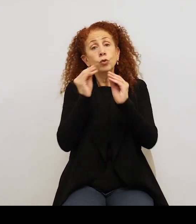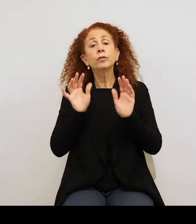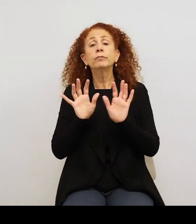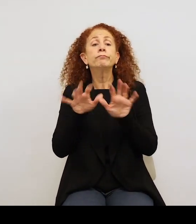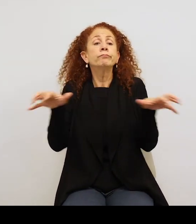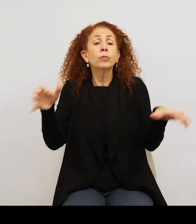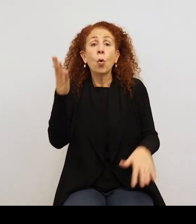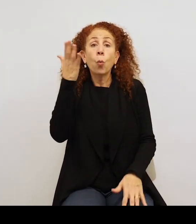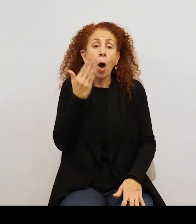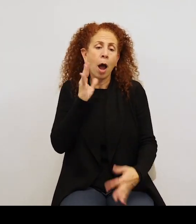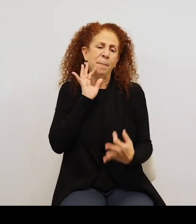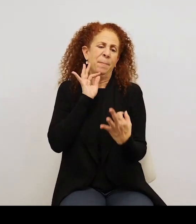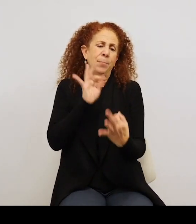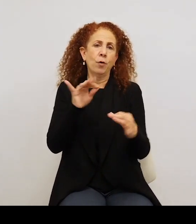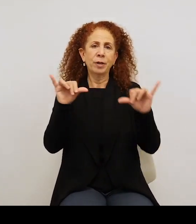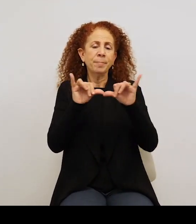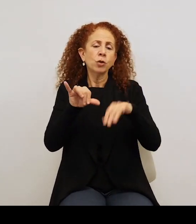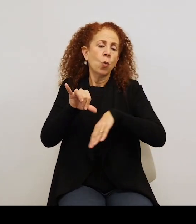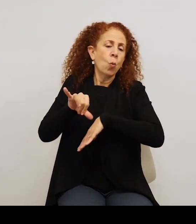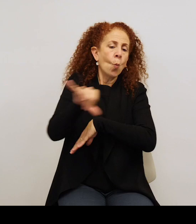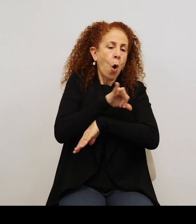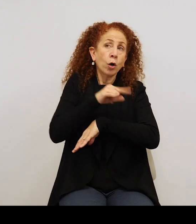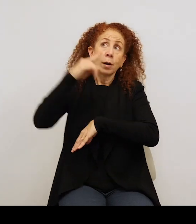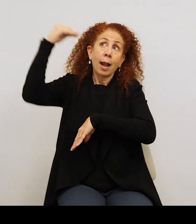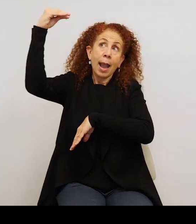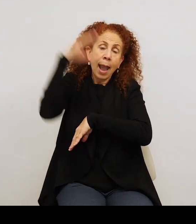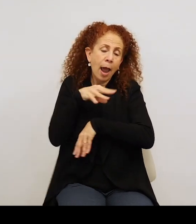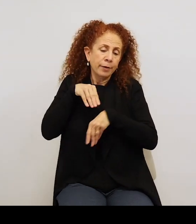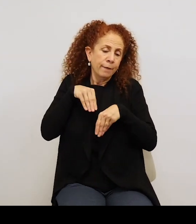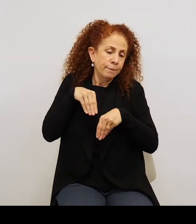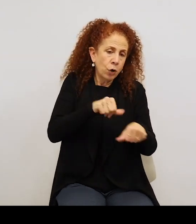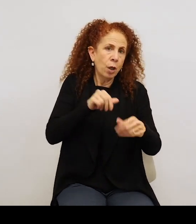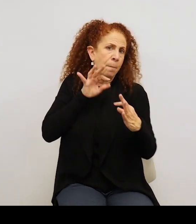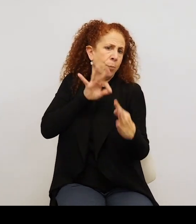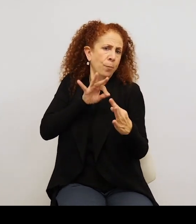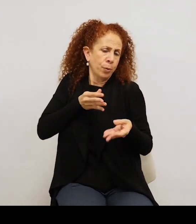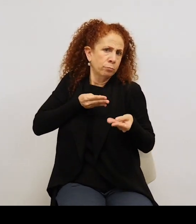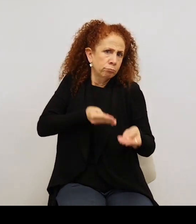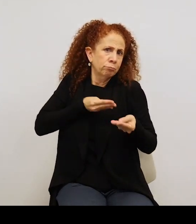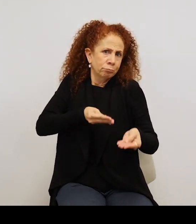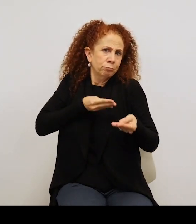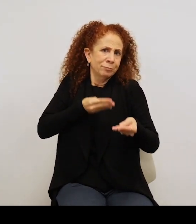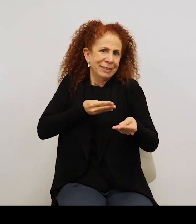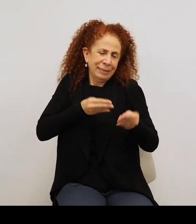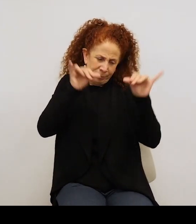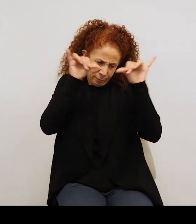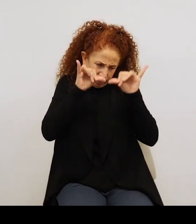receive just the right amounts of water, light, and fertilizer, all provided through exactly calculated